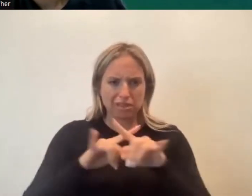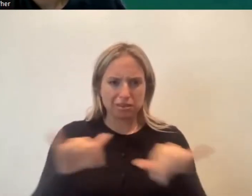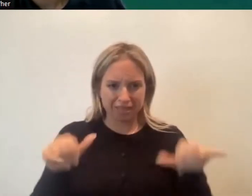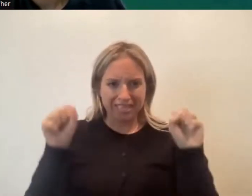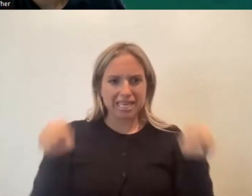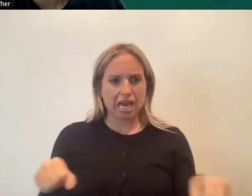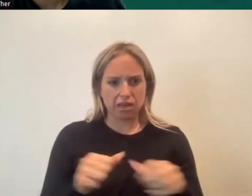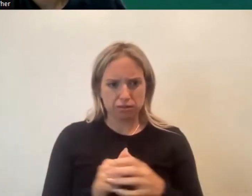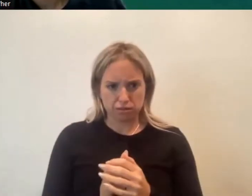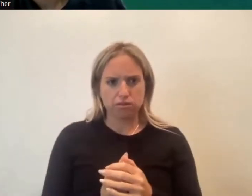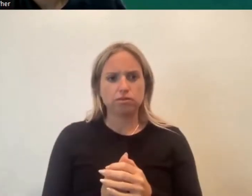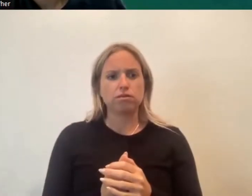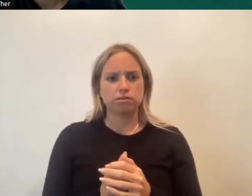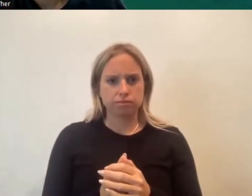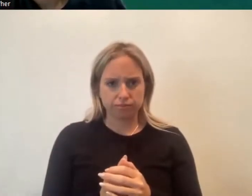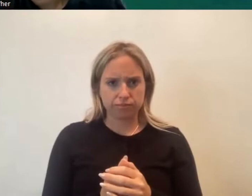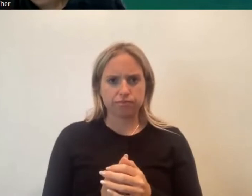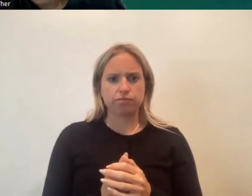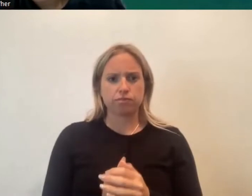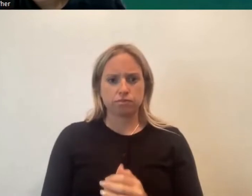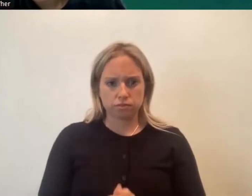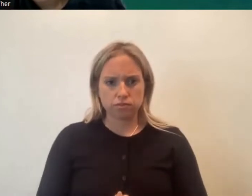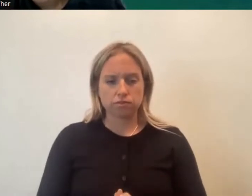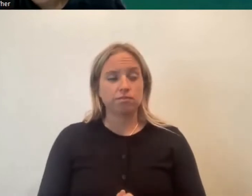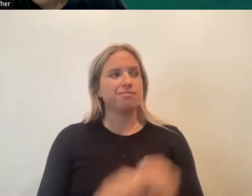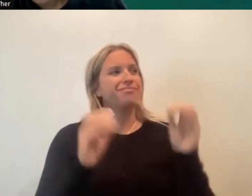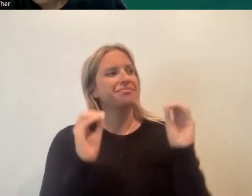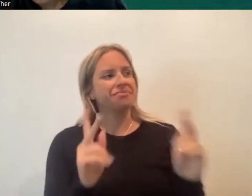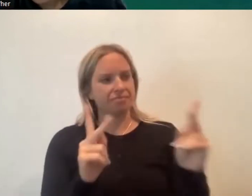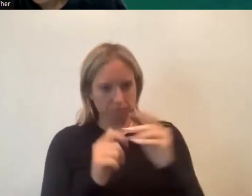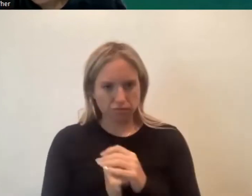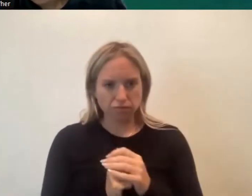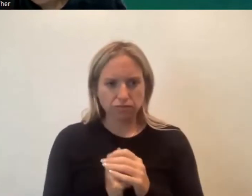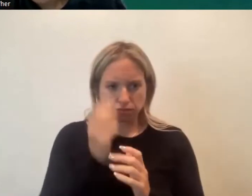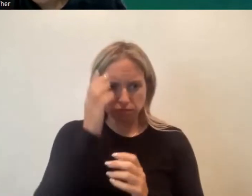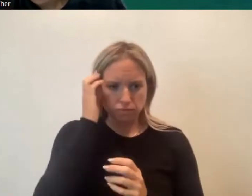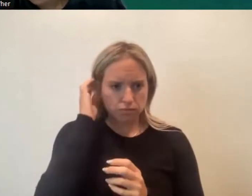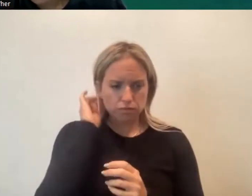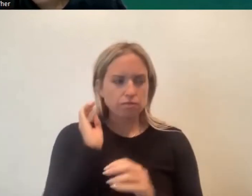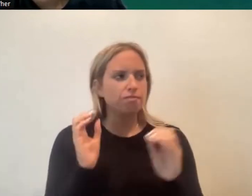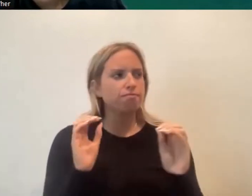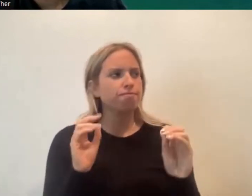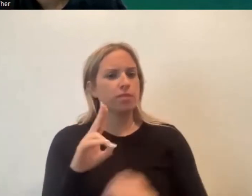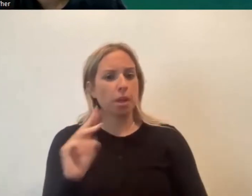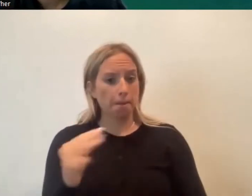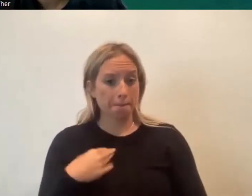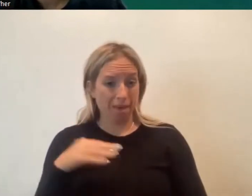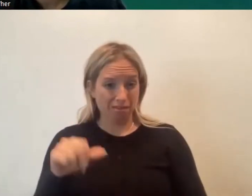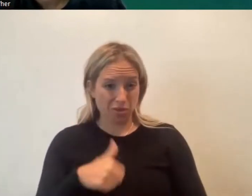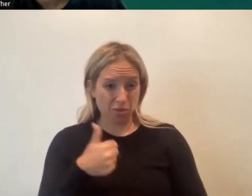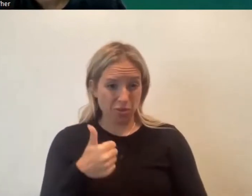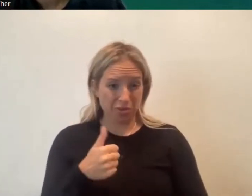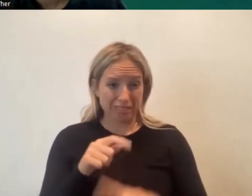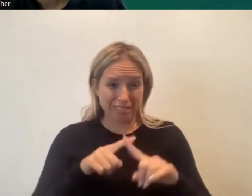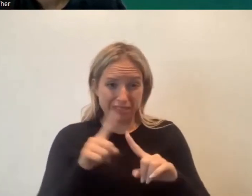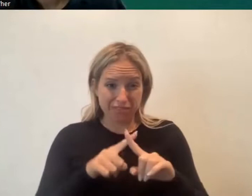at the same time. Tadra: Okay. Are there different applications for each program?